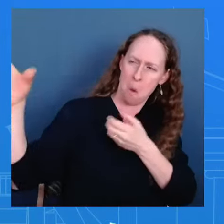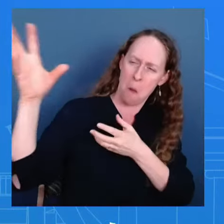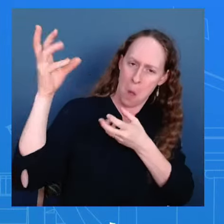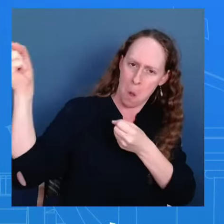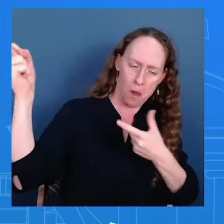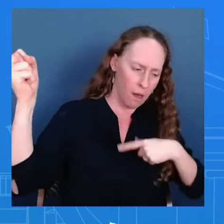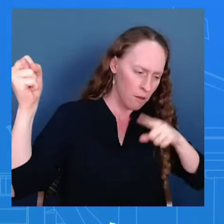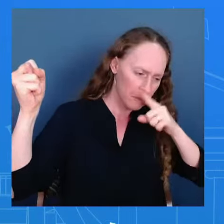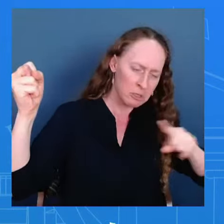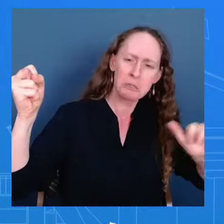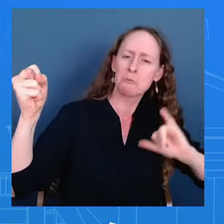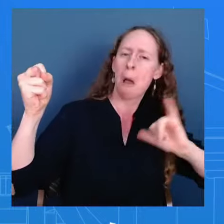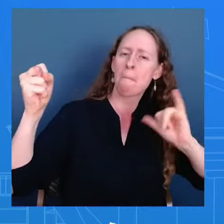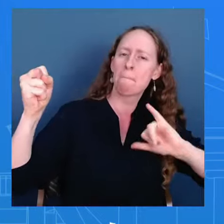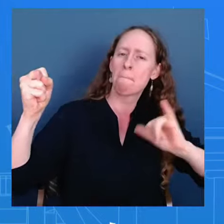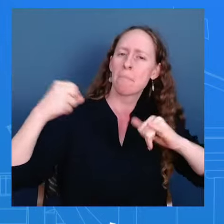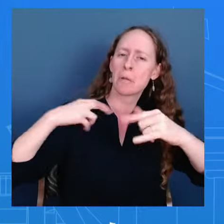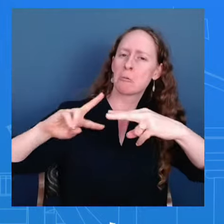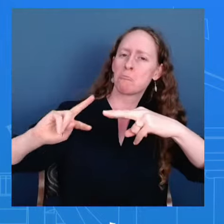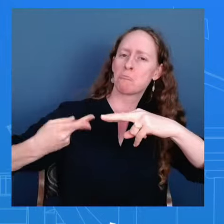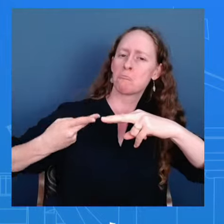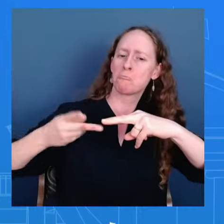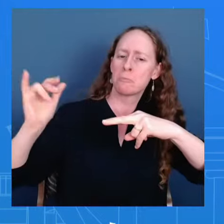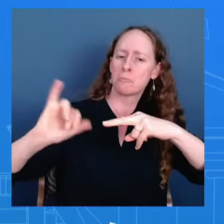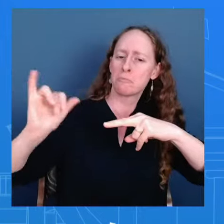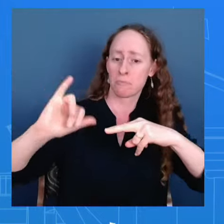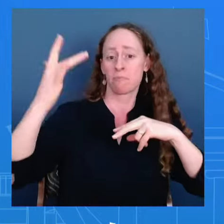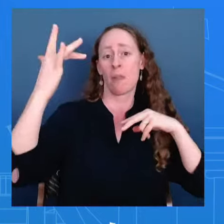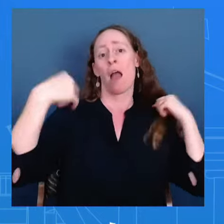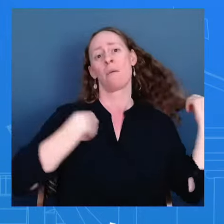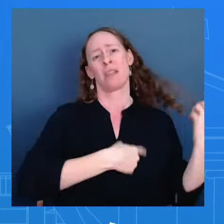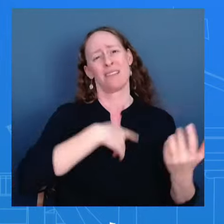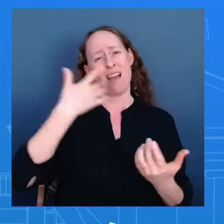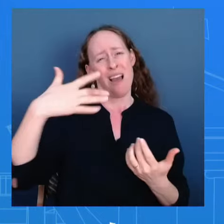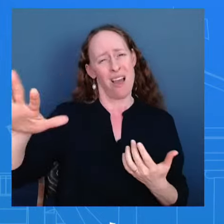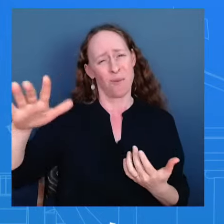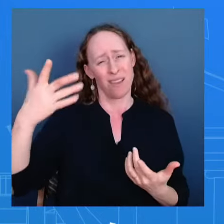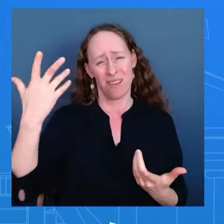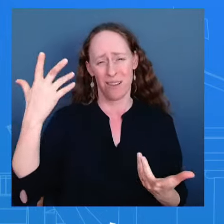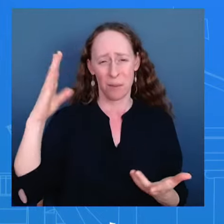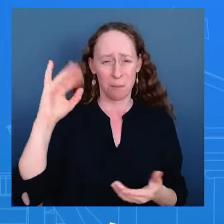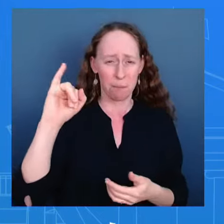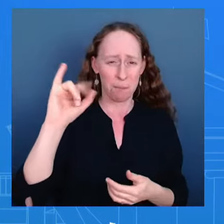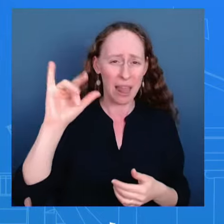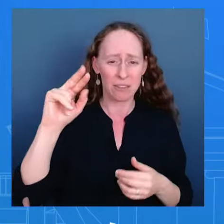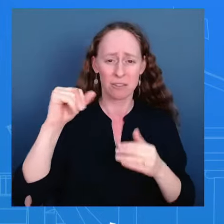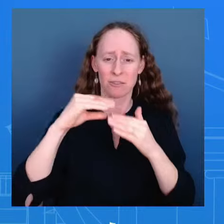Mr. Kirby: We're giving them the kinds of capabilities they need to defend themselves. Maybe some people forgotten what happened on the 7th of October,